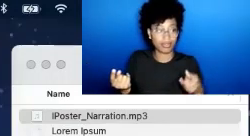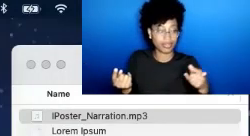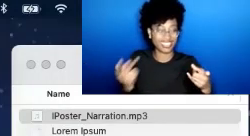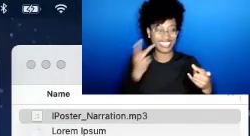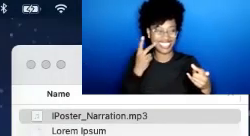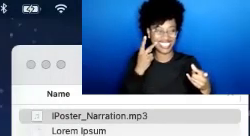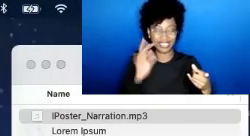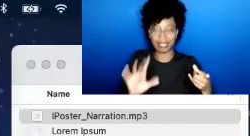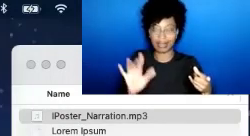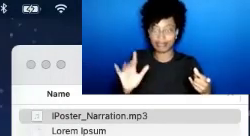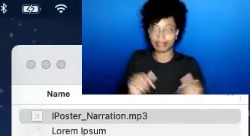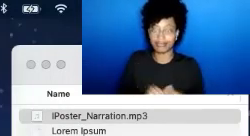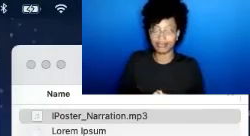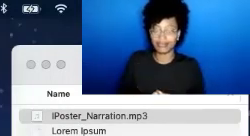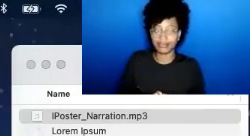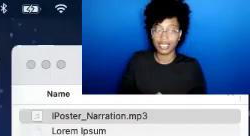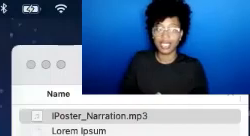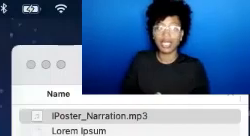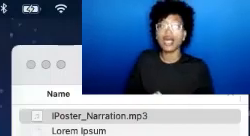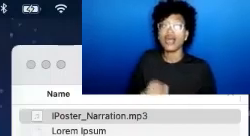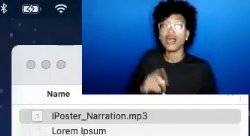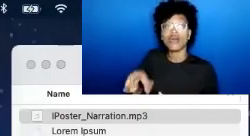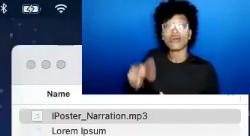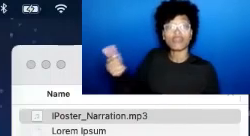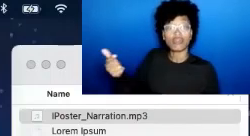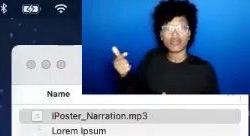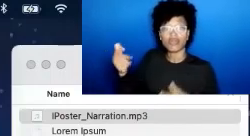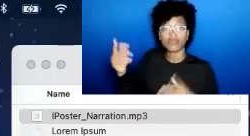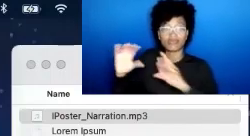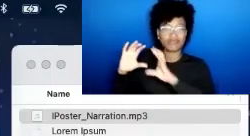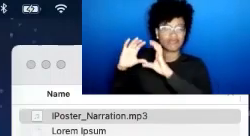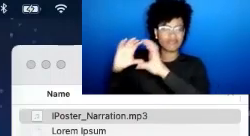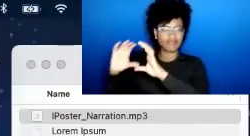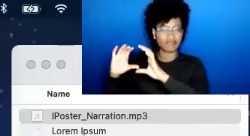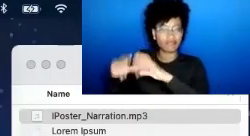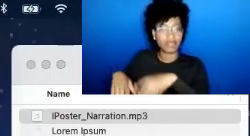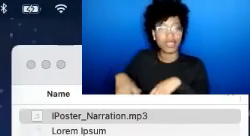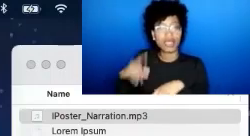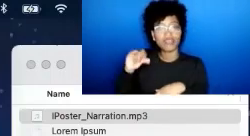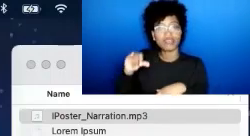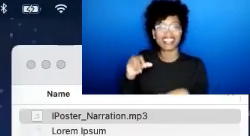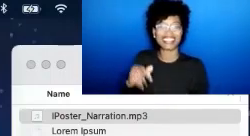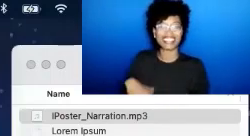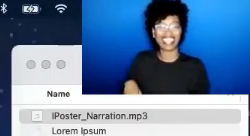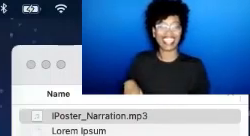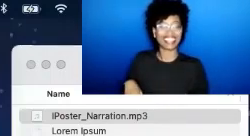07:12:46 And then up here, we have a little -- it's a little vanity piece. Here, you can